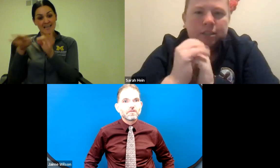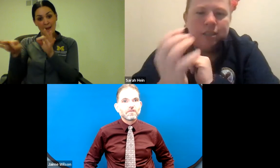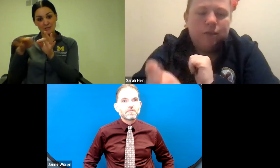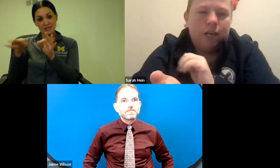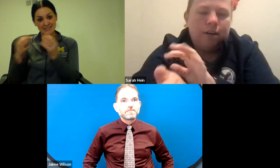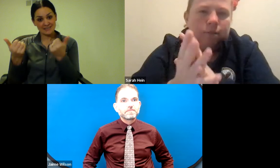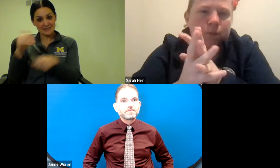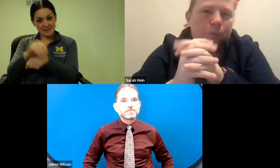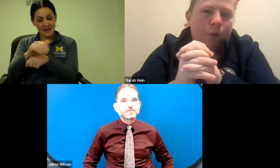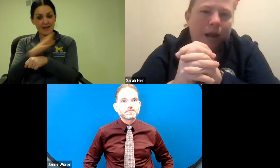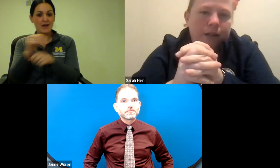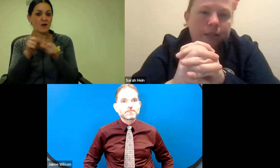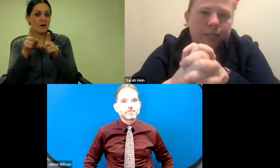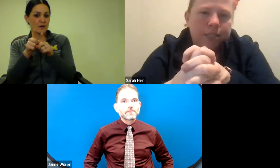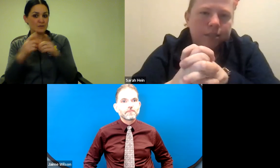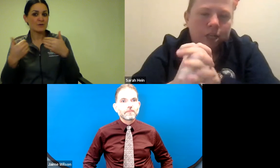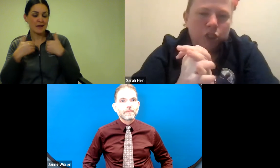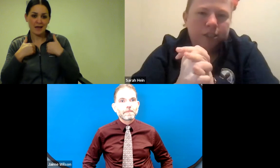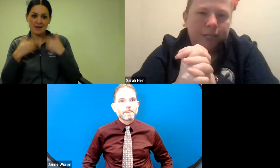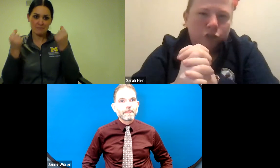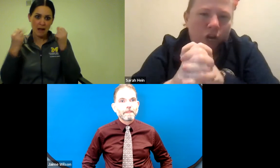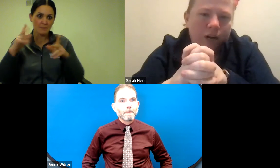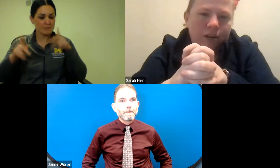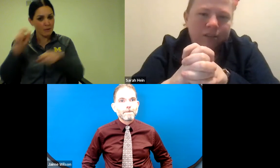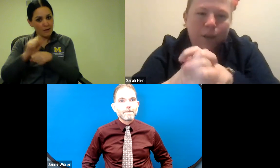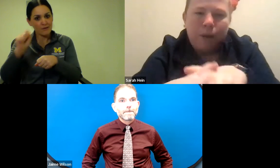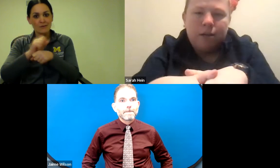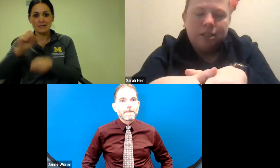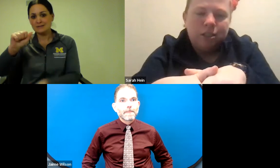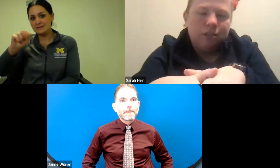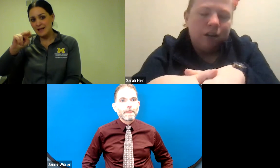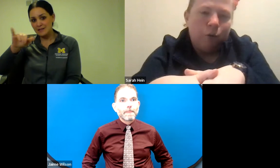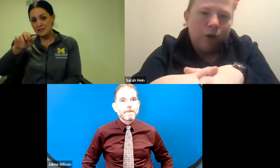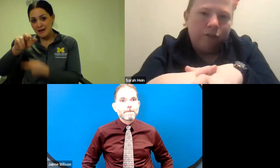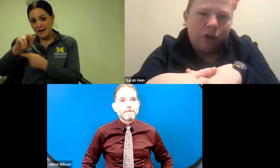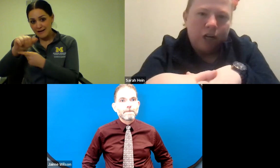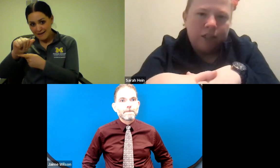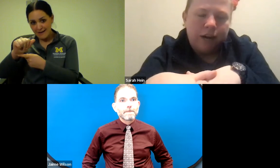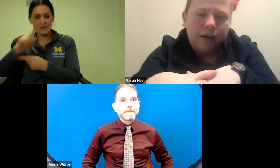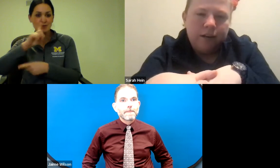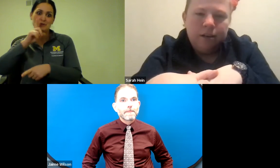Sarah Hein: and then we have people behind the team. That's like T. Atlanta that made this a wonderful talk. Tonight